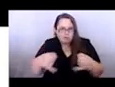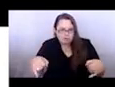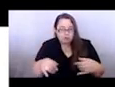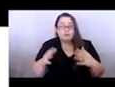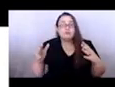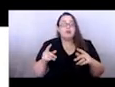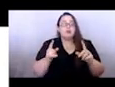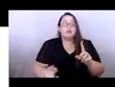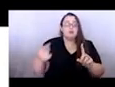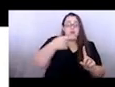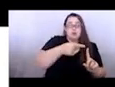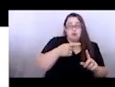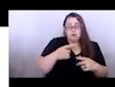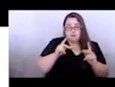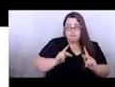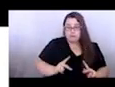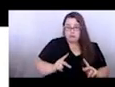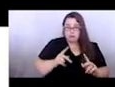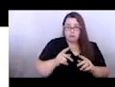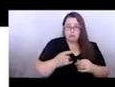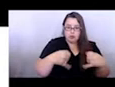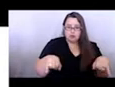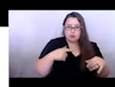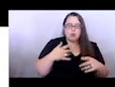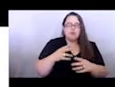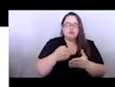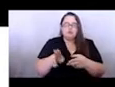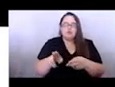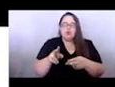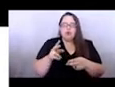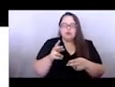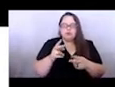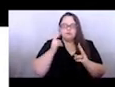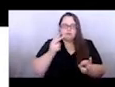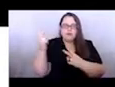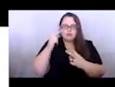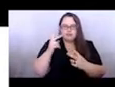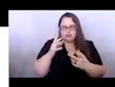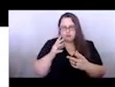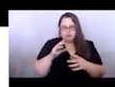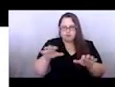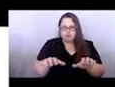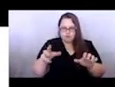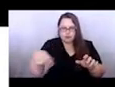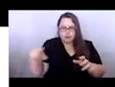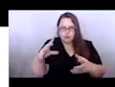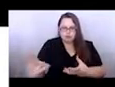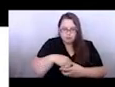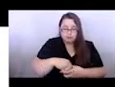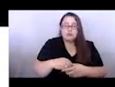I would like to do a short reflection engagement activity and I will read a statement is just for you to reflect on.